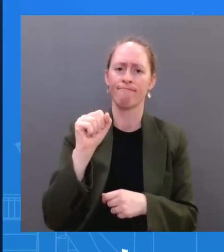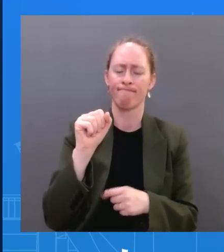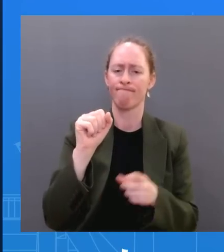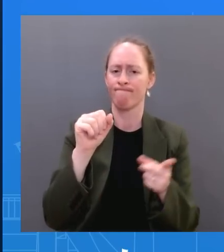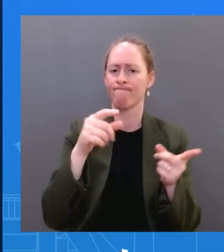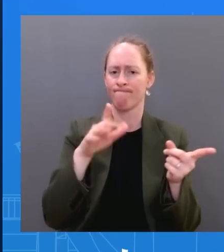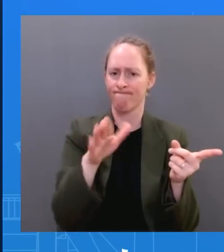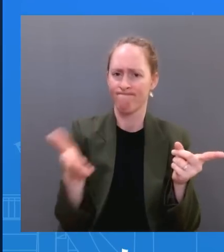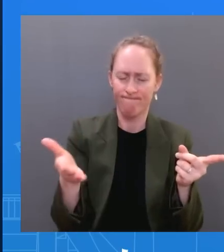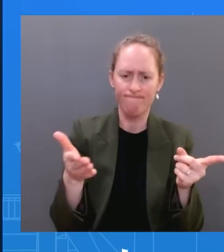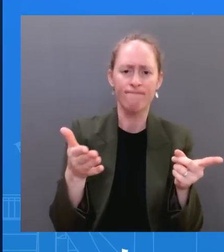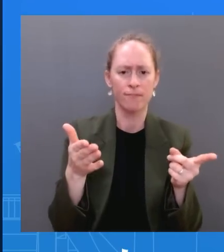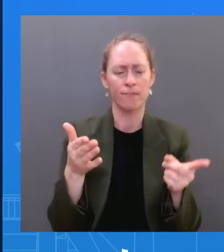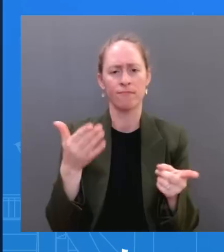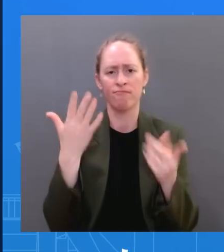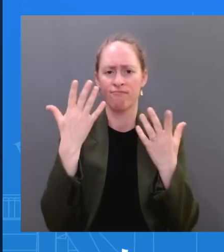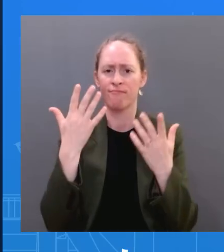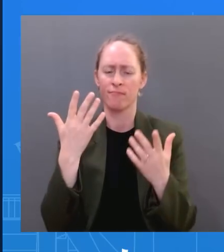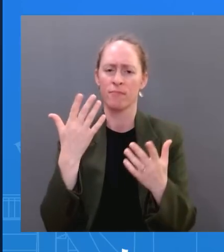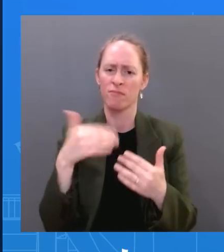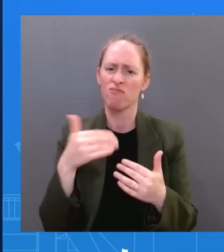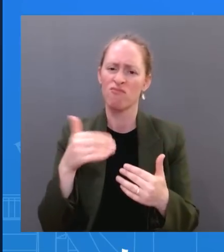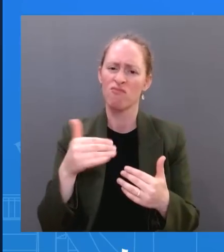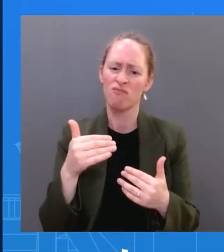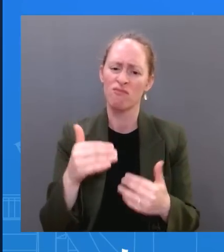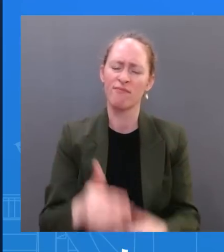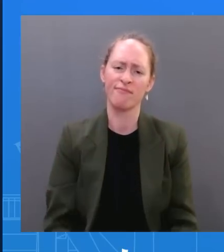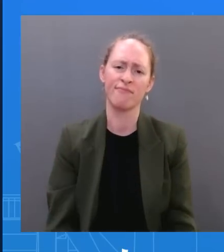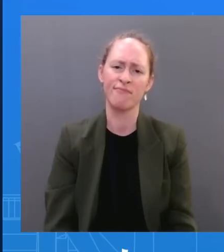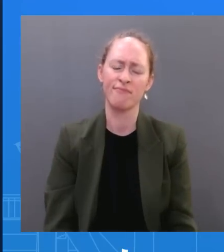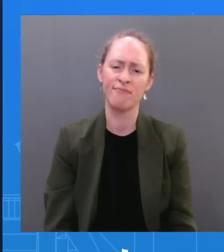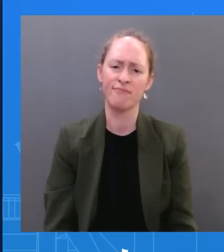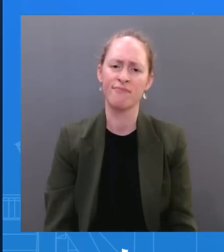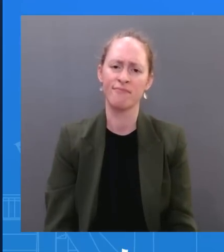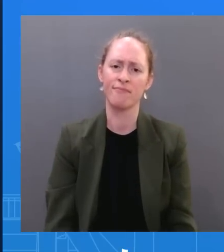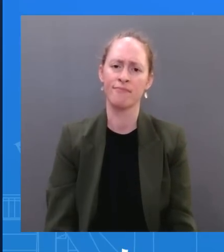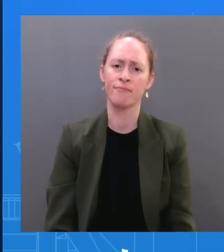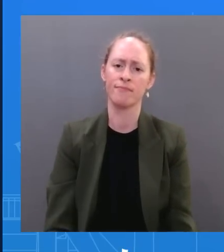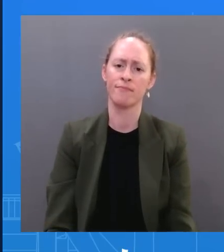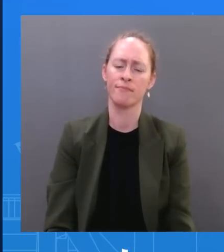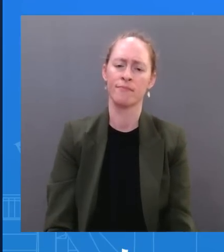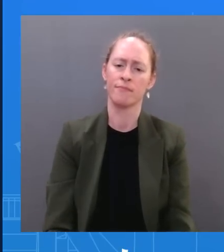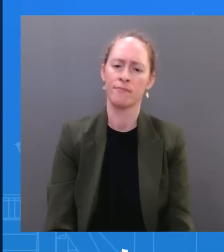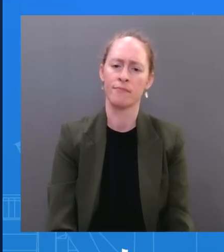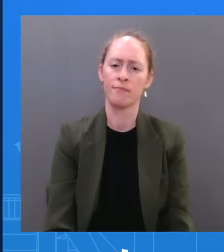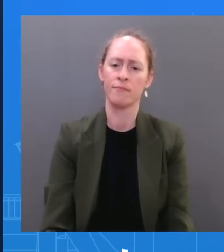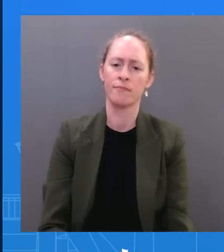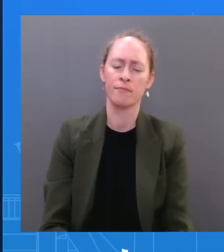And he went over to the Japanese Embassy and signed the guestbook. And I went with him. And actually, he sat at that table